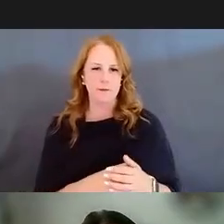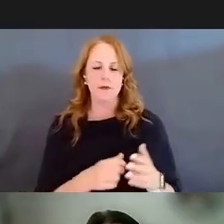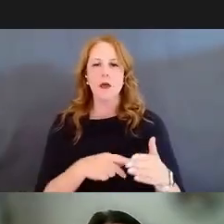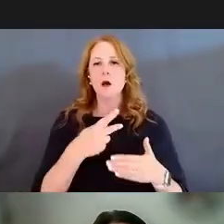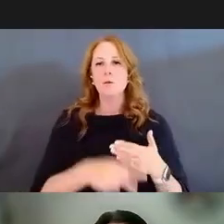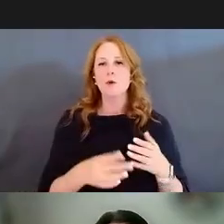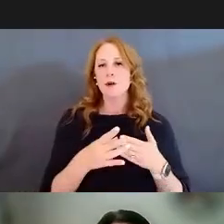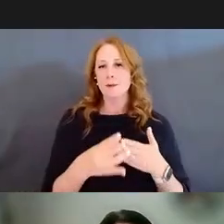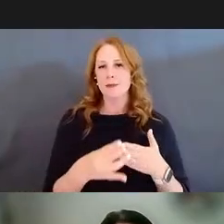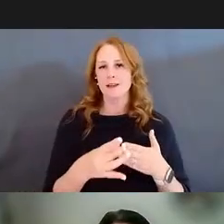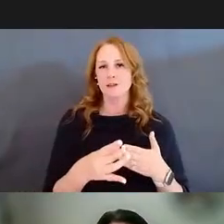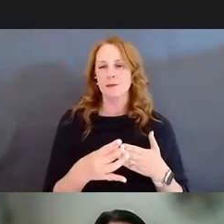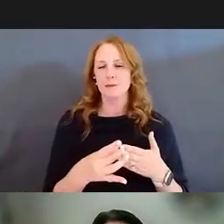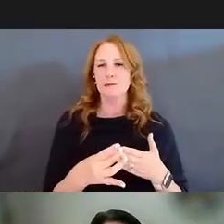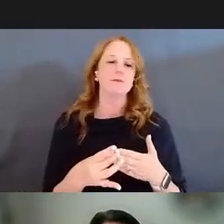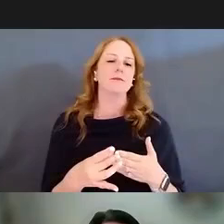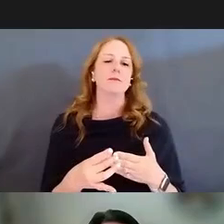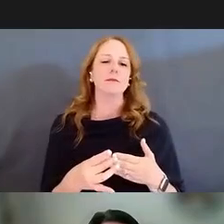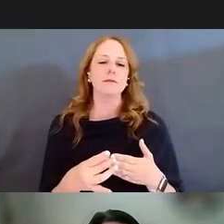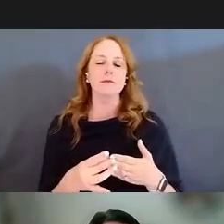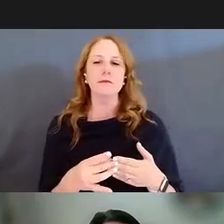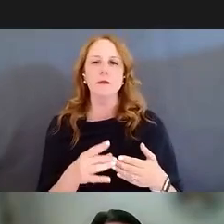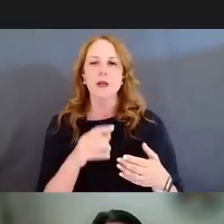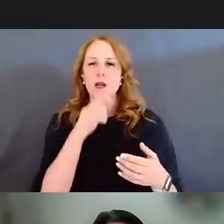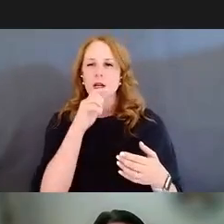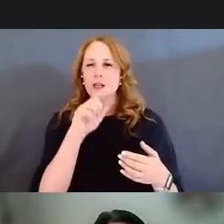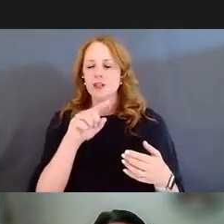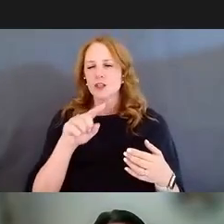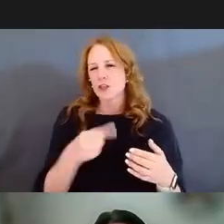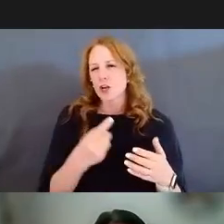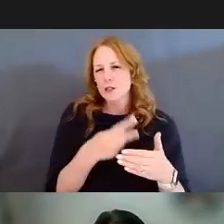piece was really about not just having the champion of the program influence things,